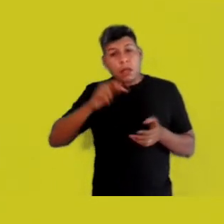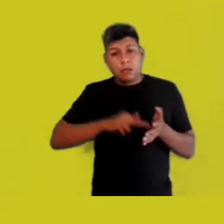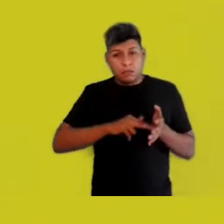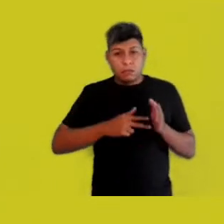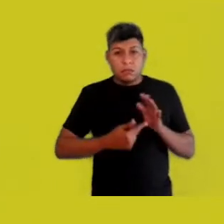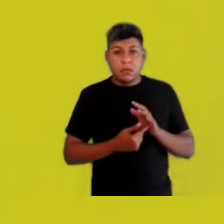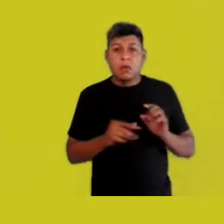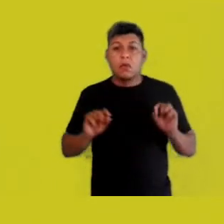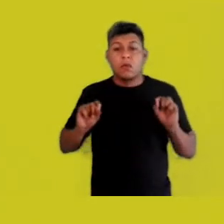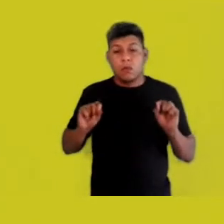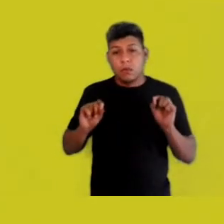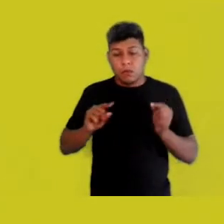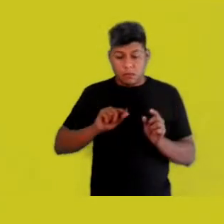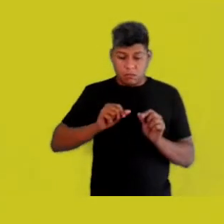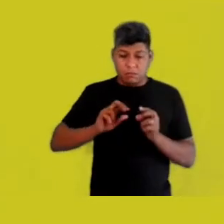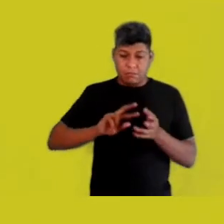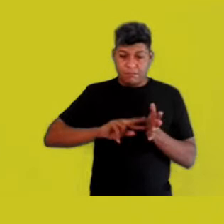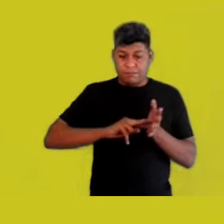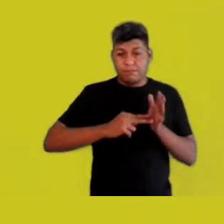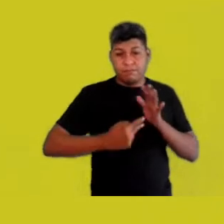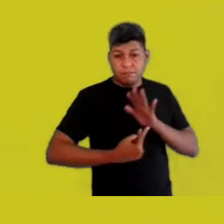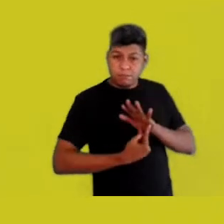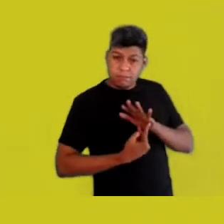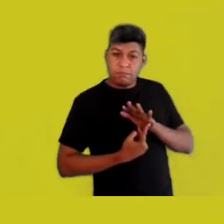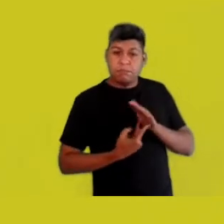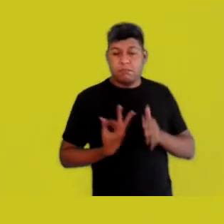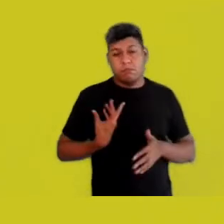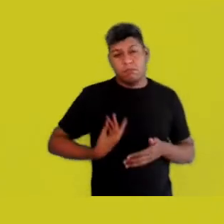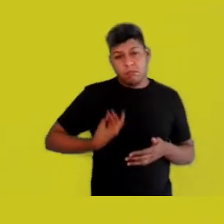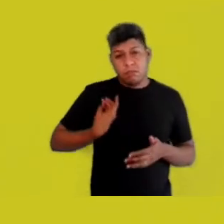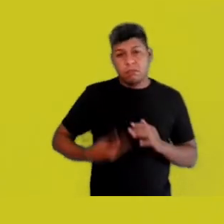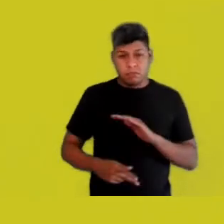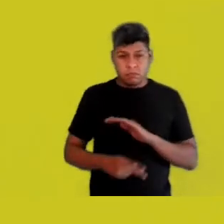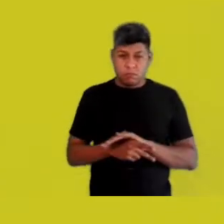the opposite of what it should mean, as the colonial enterprise did?